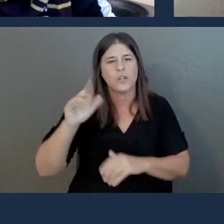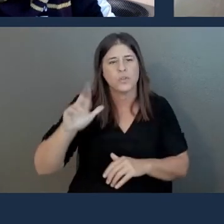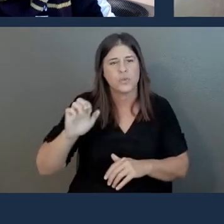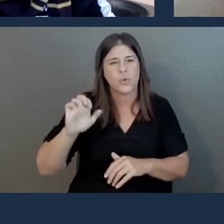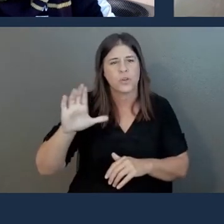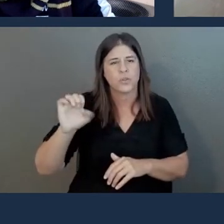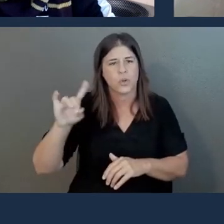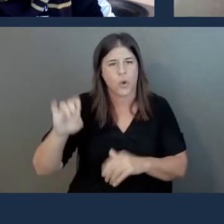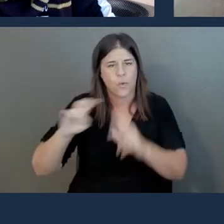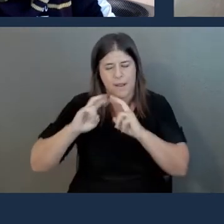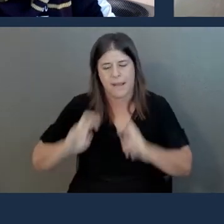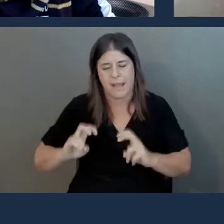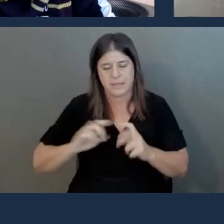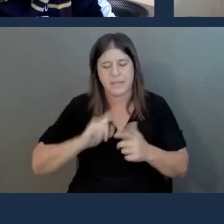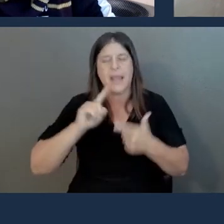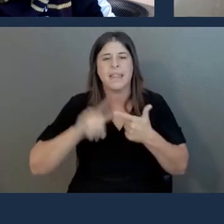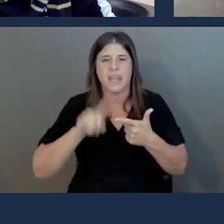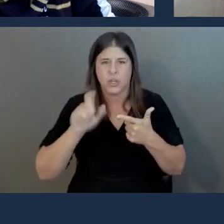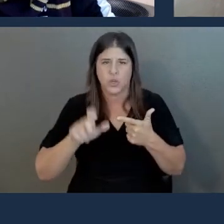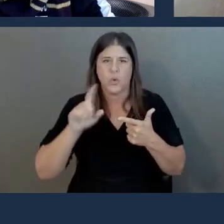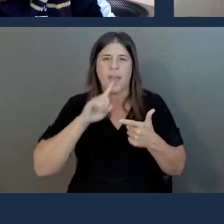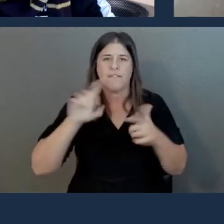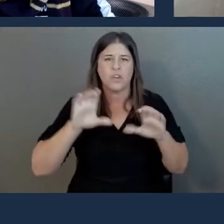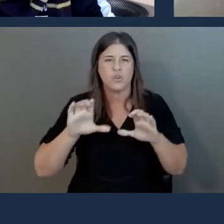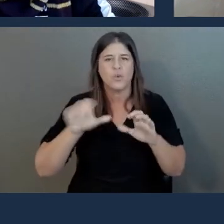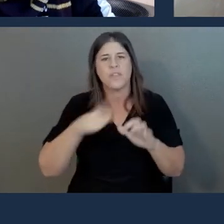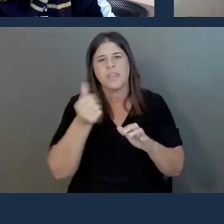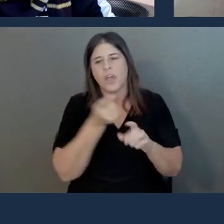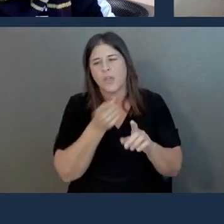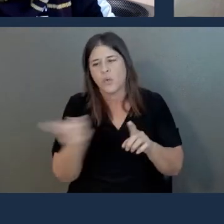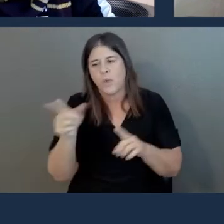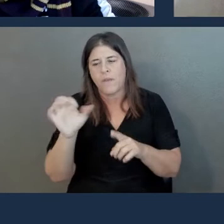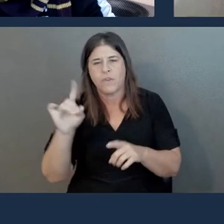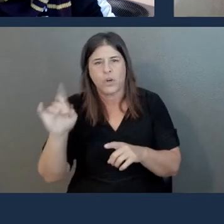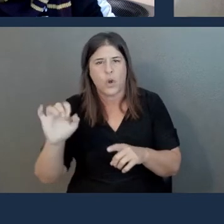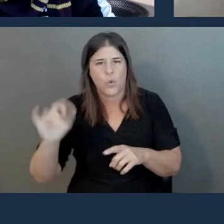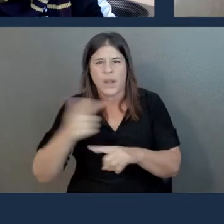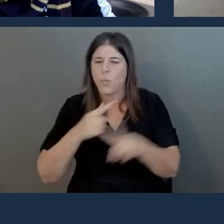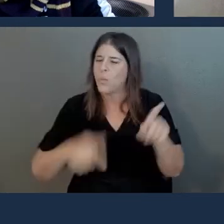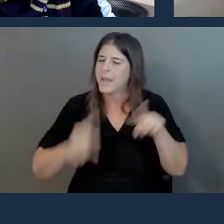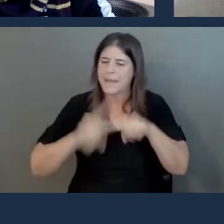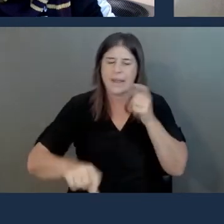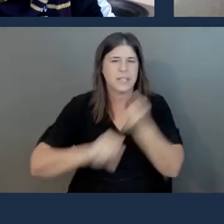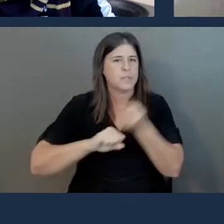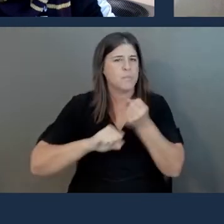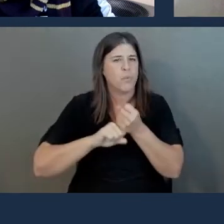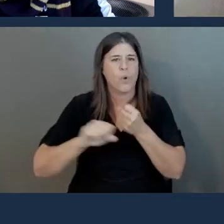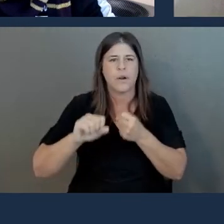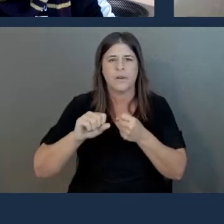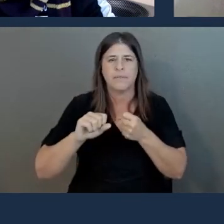then you have to go the Collector route, we cannot support scanning your source code when we don't have access